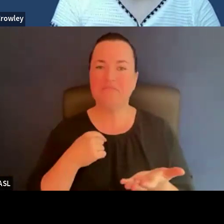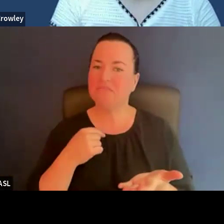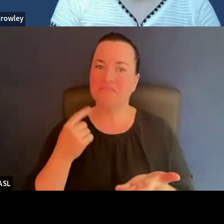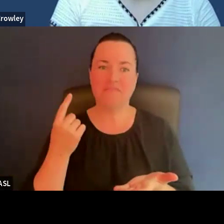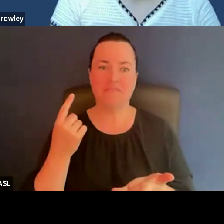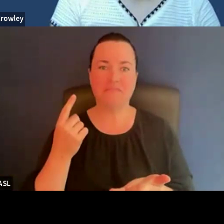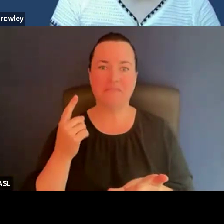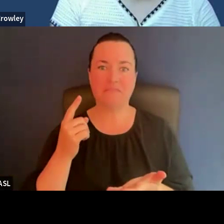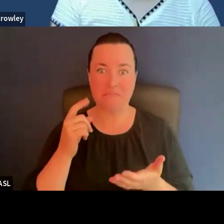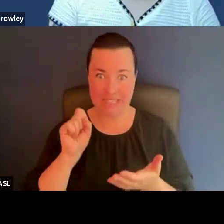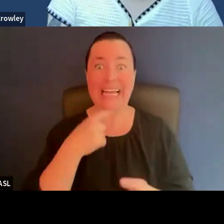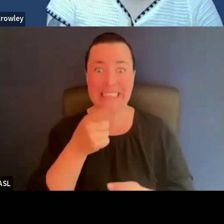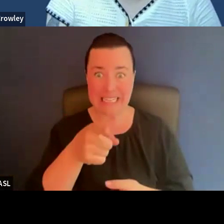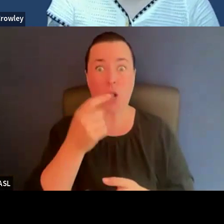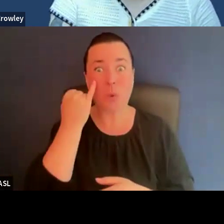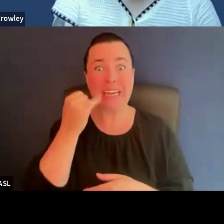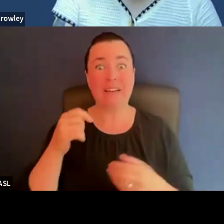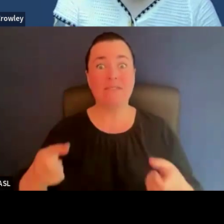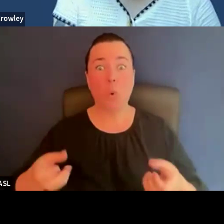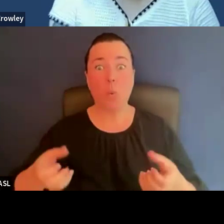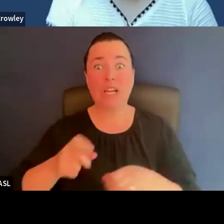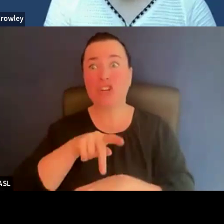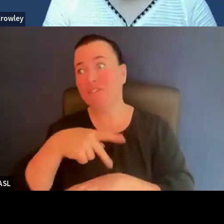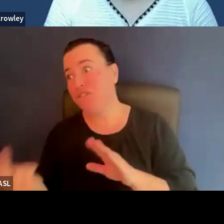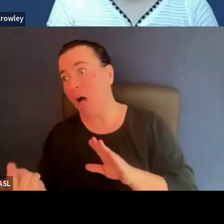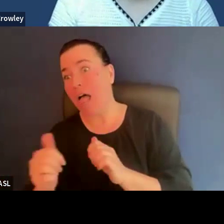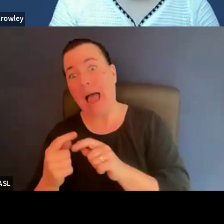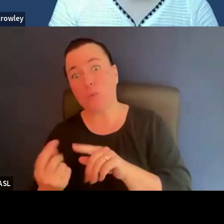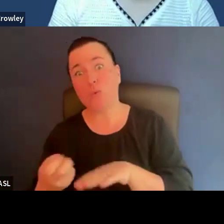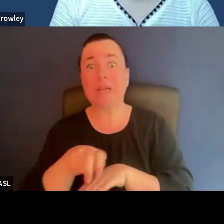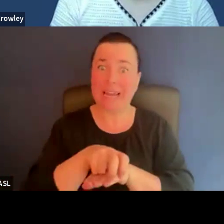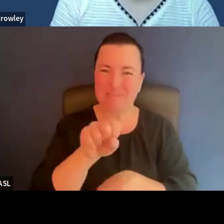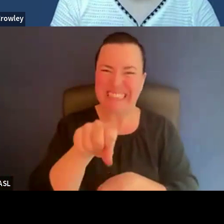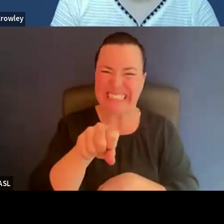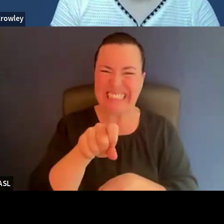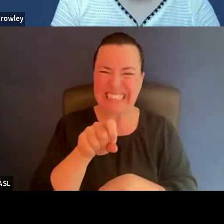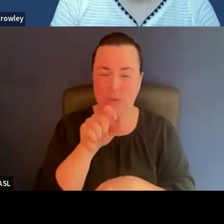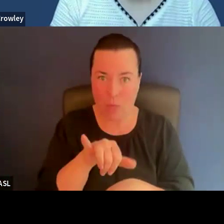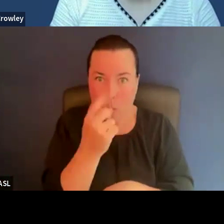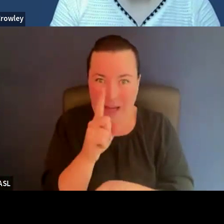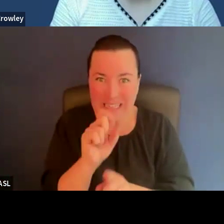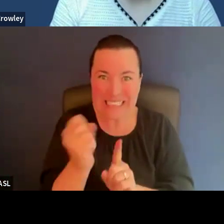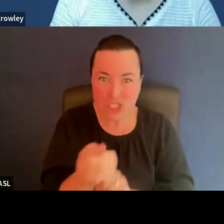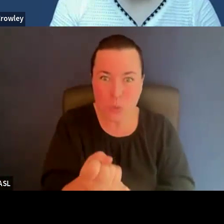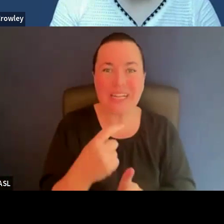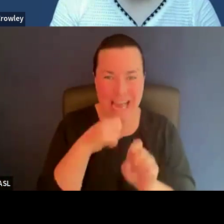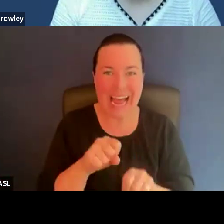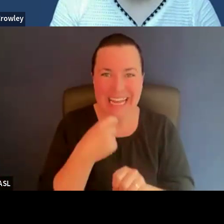but I cannot tell you how I was able to climb over the stairs. I can tell you that there is a way